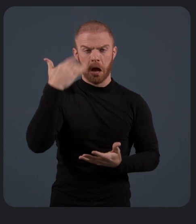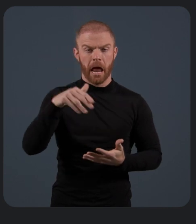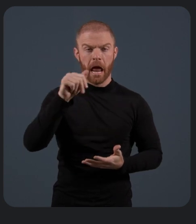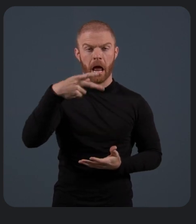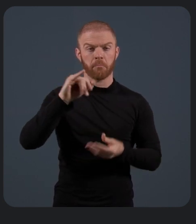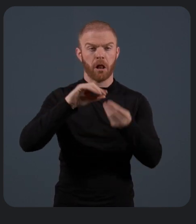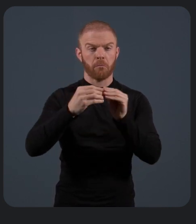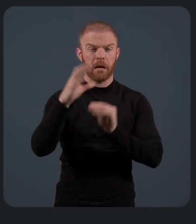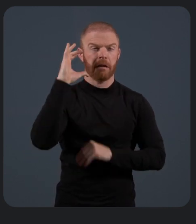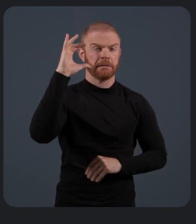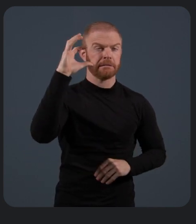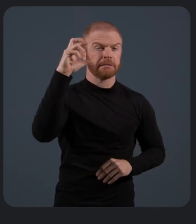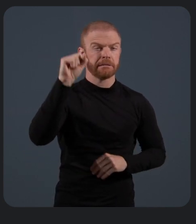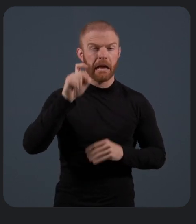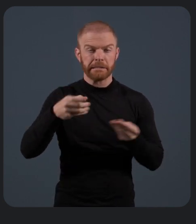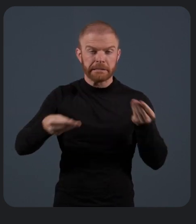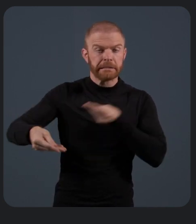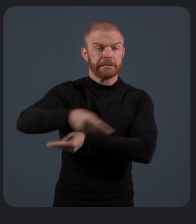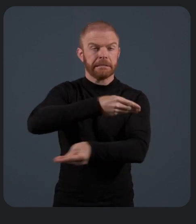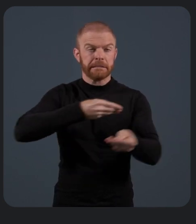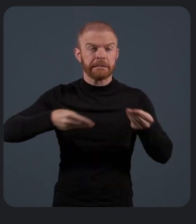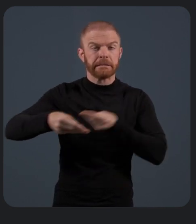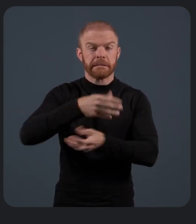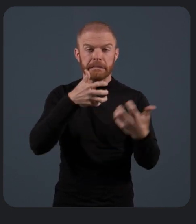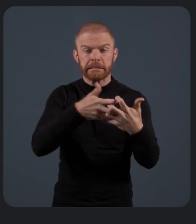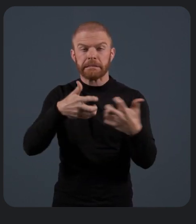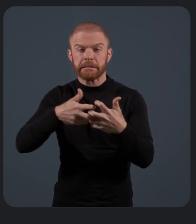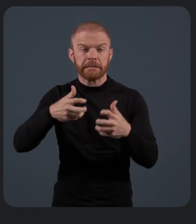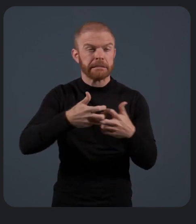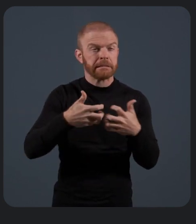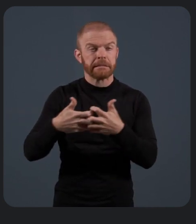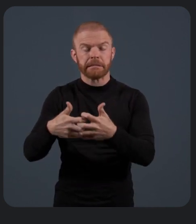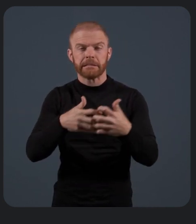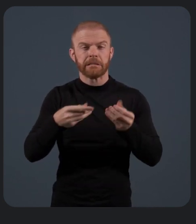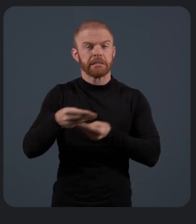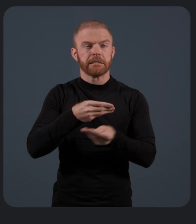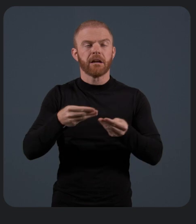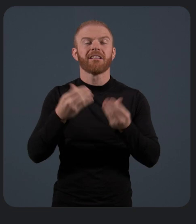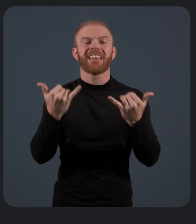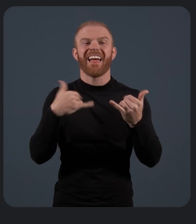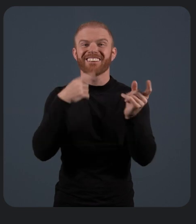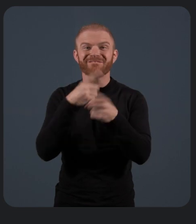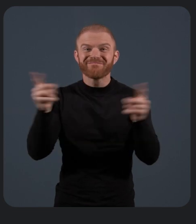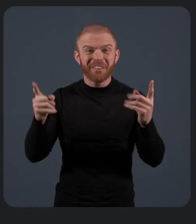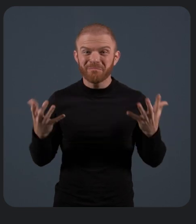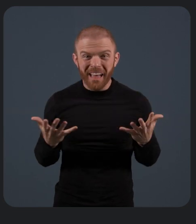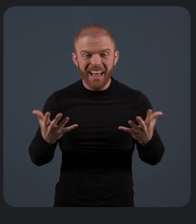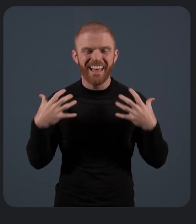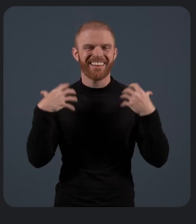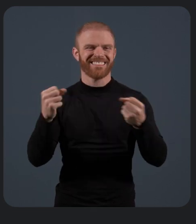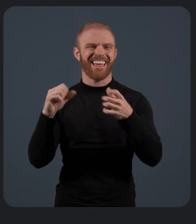to integrate with and maintain. So, today, we're announcing Health Connect.